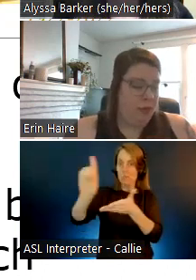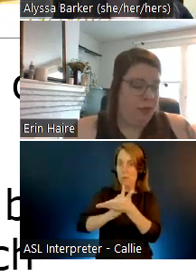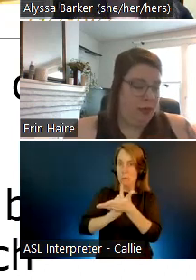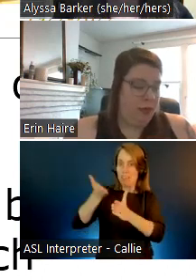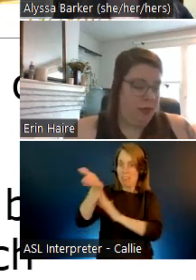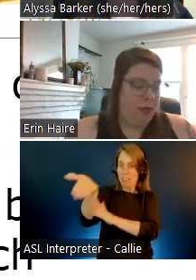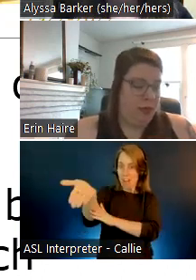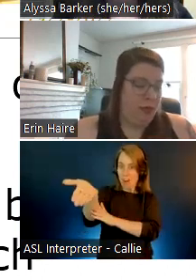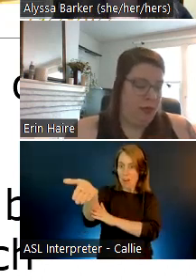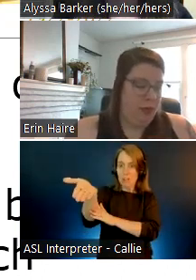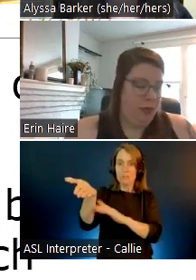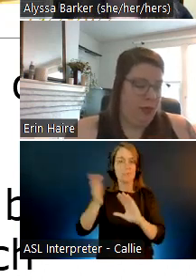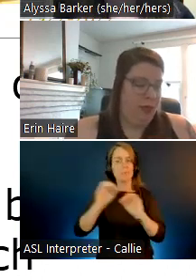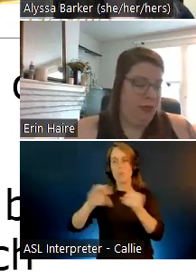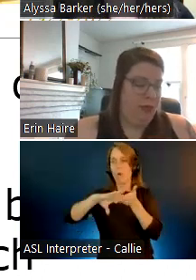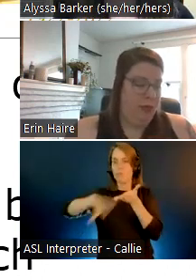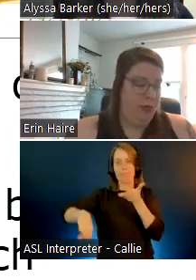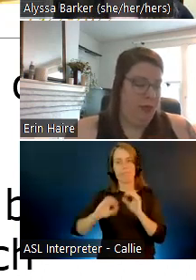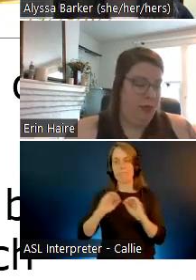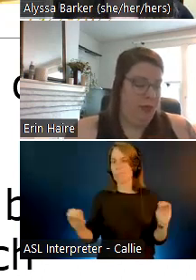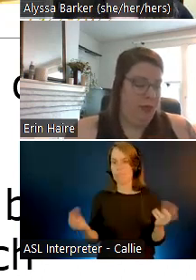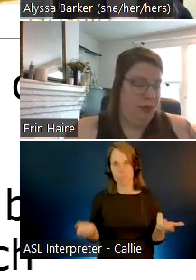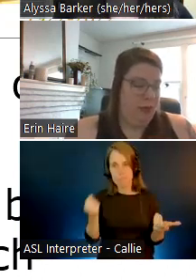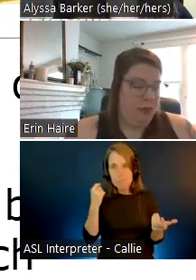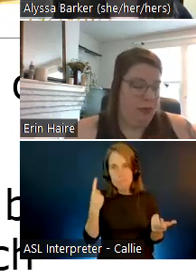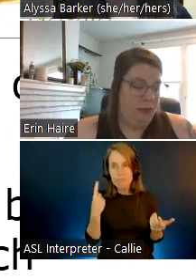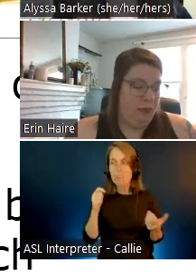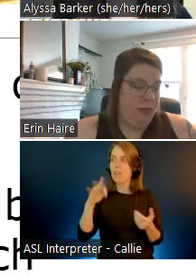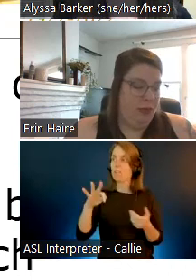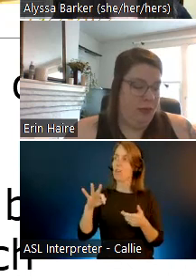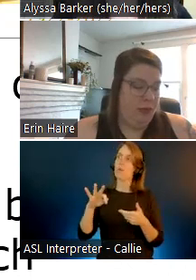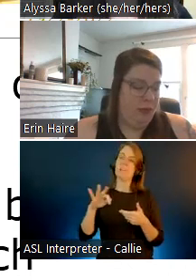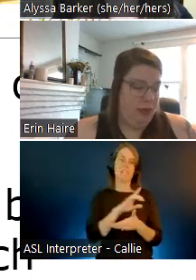know that if someone makes a discriminatory statement or advertises a preference that they